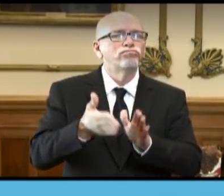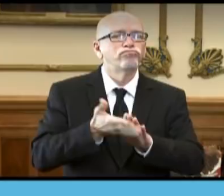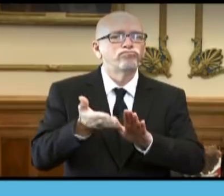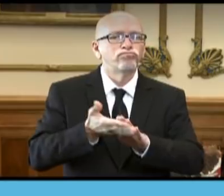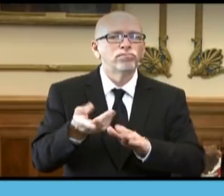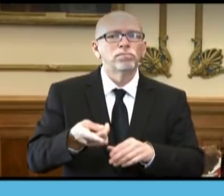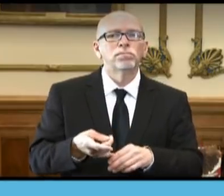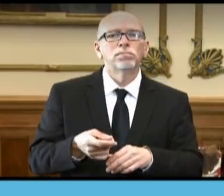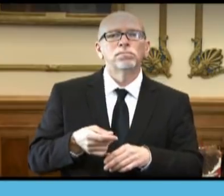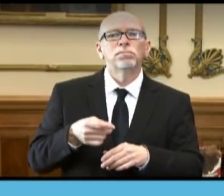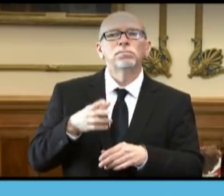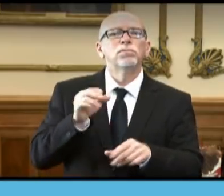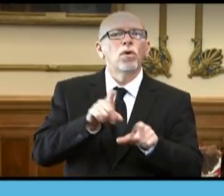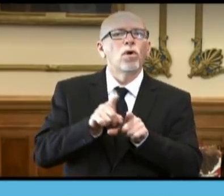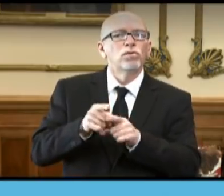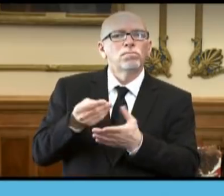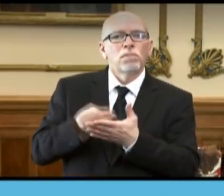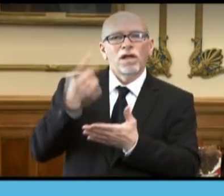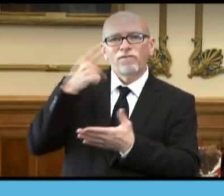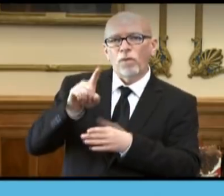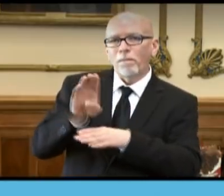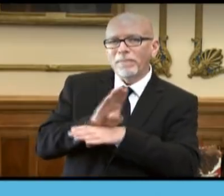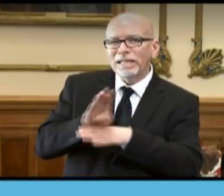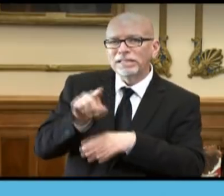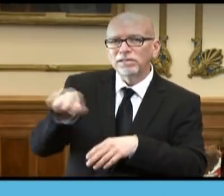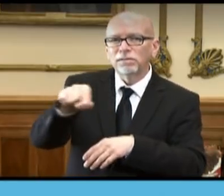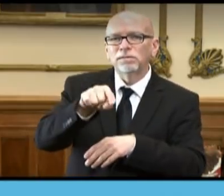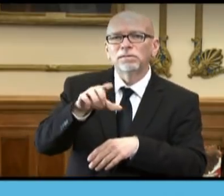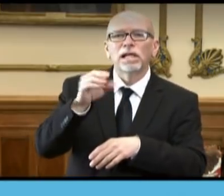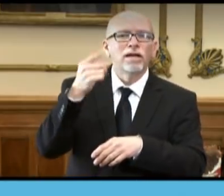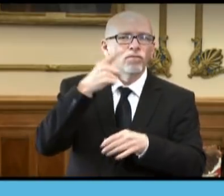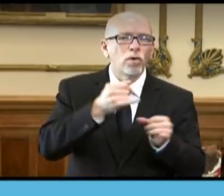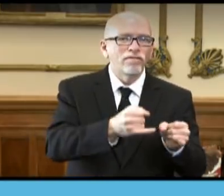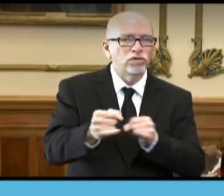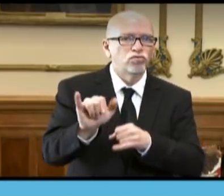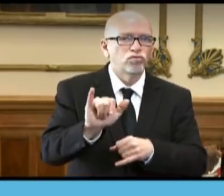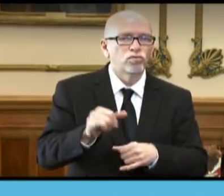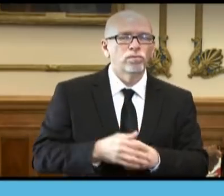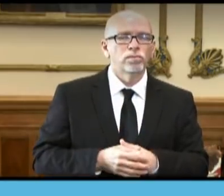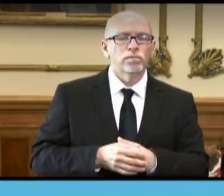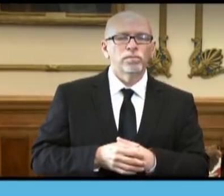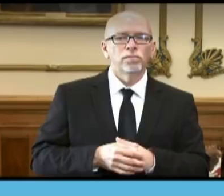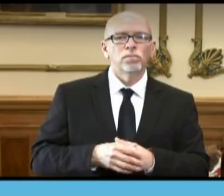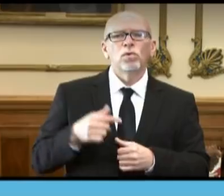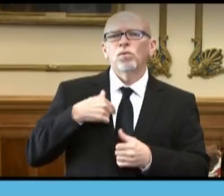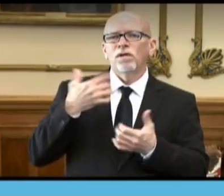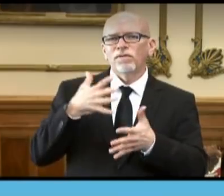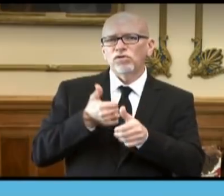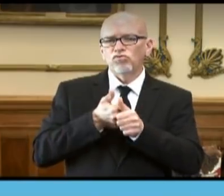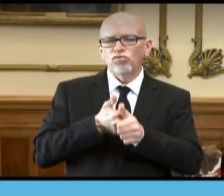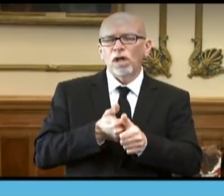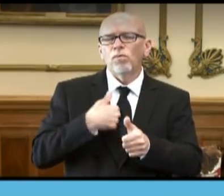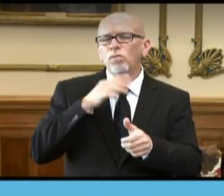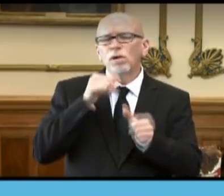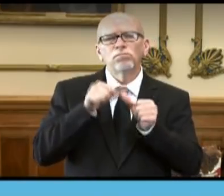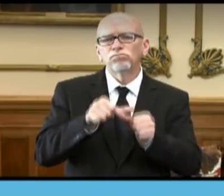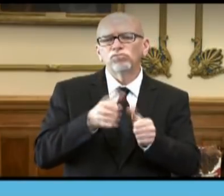WE ARE GOING TO BE WORKING ON THESE RELIEF FUNDS FOR THE STATE